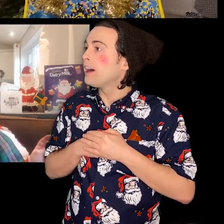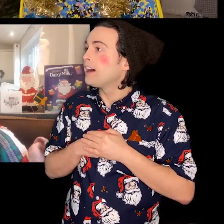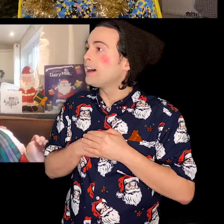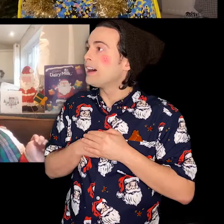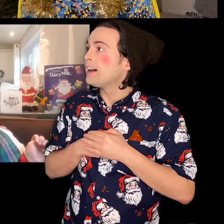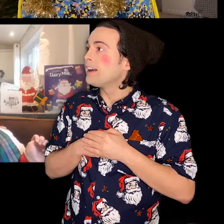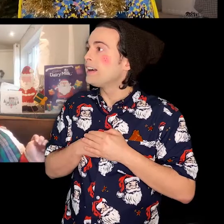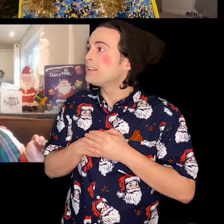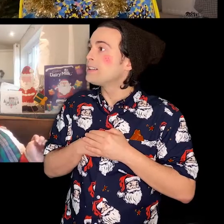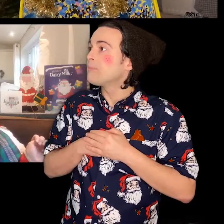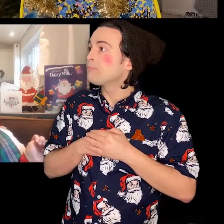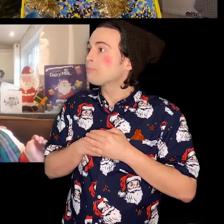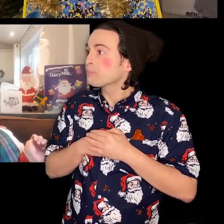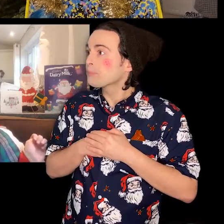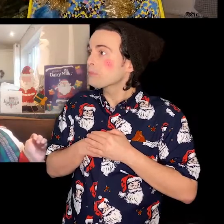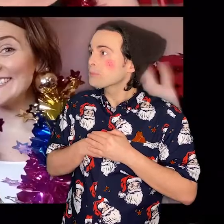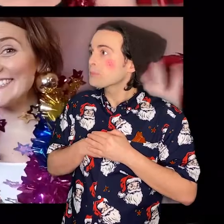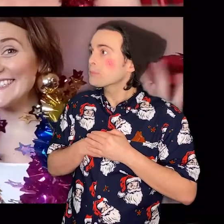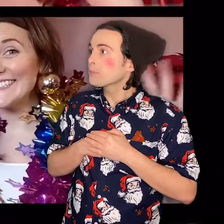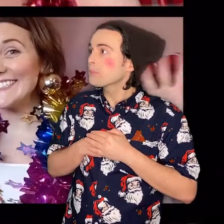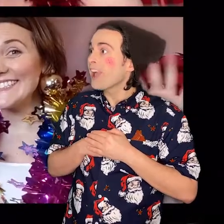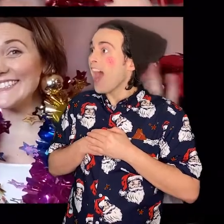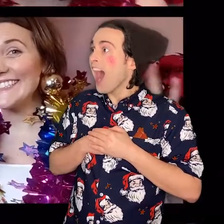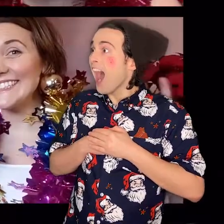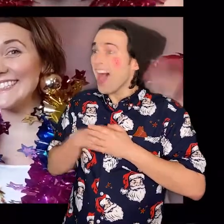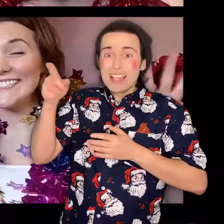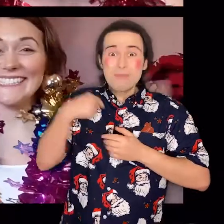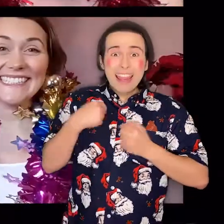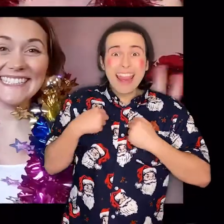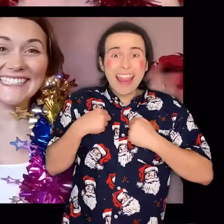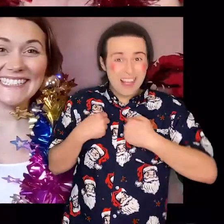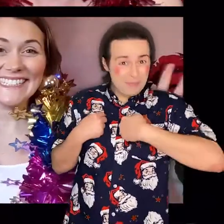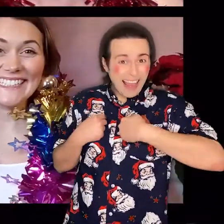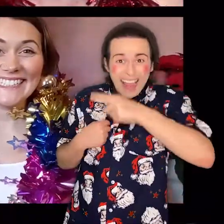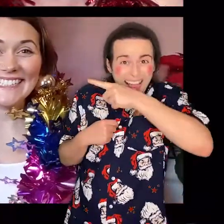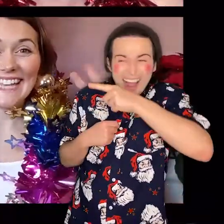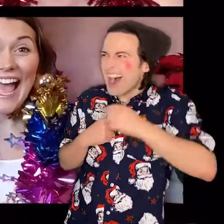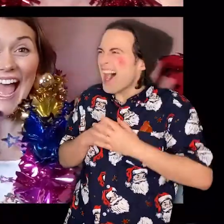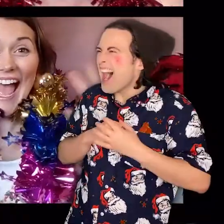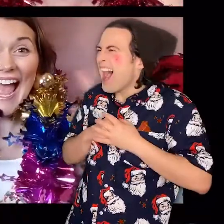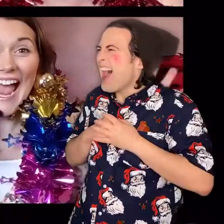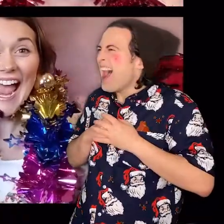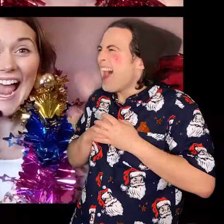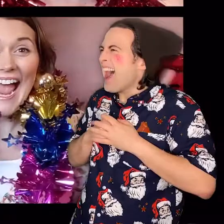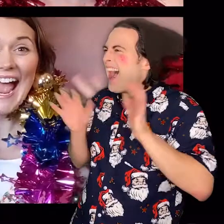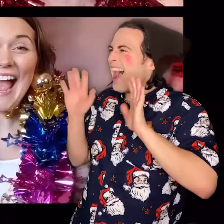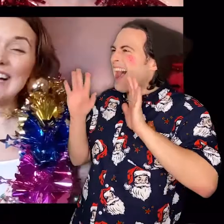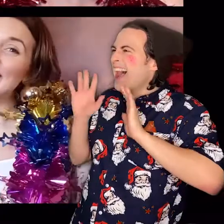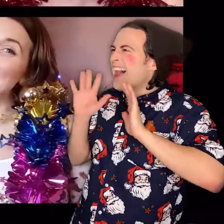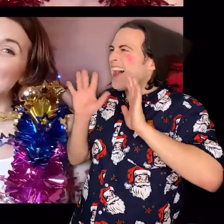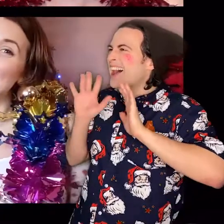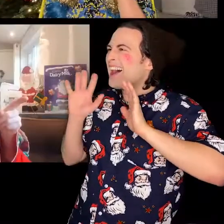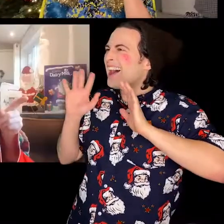Cyndi - Oh there is Belle, Buttons, Cinderella and Brian too hiya